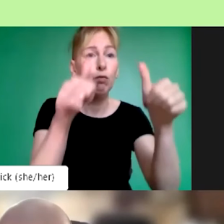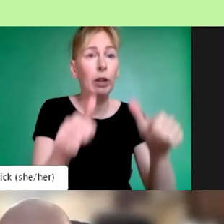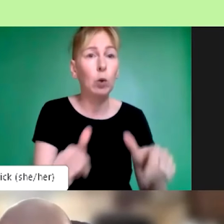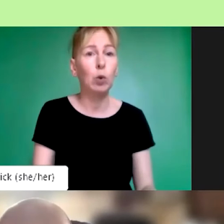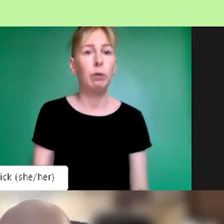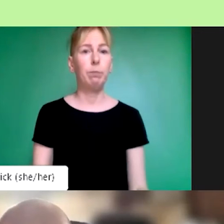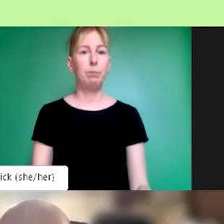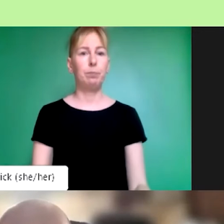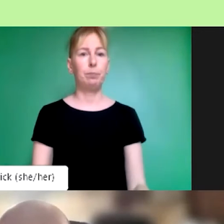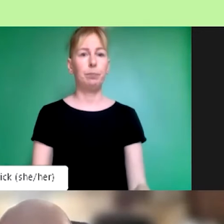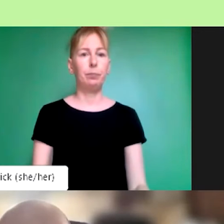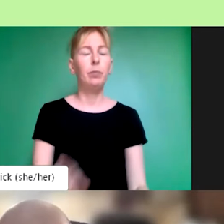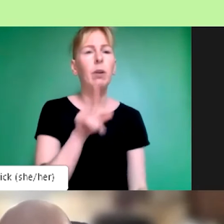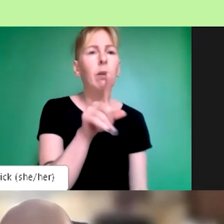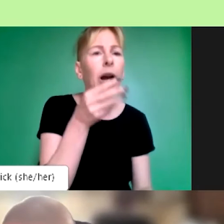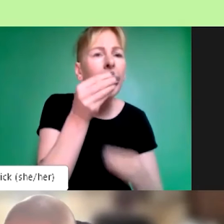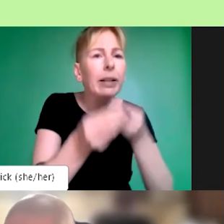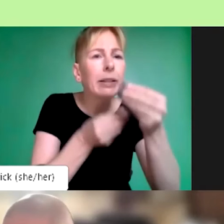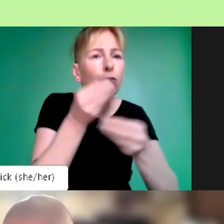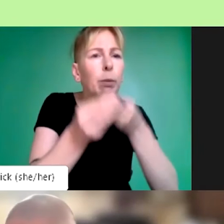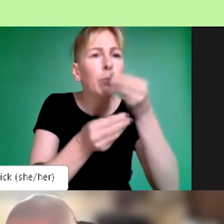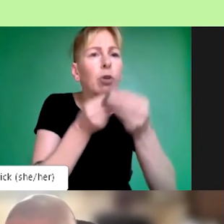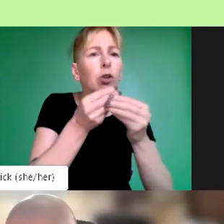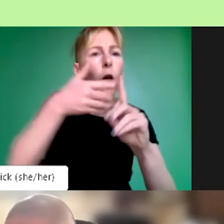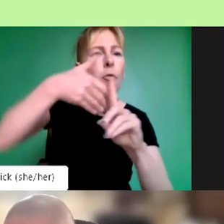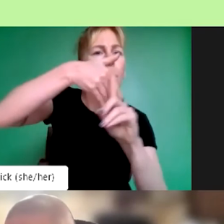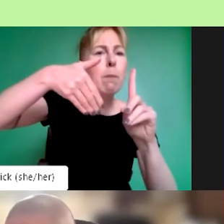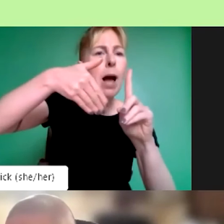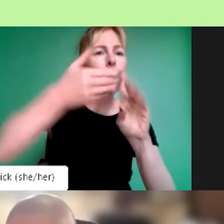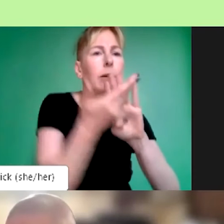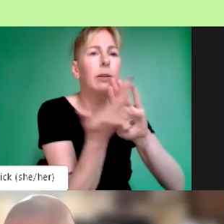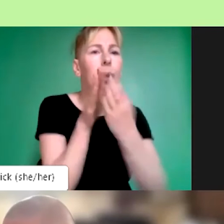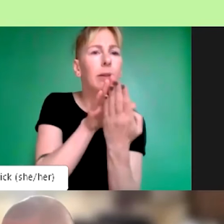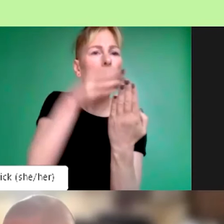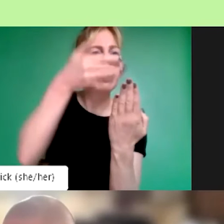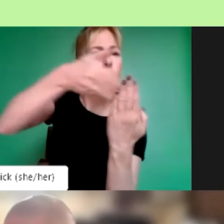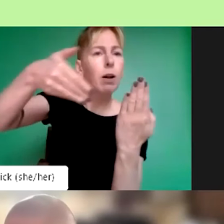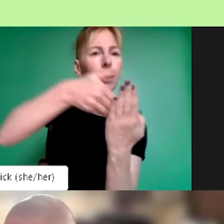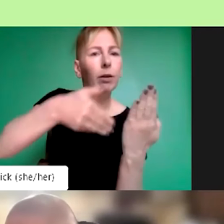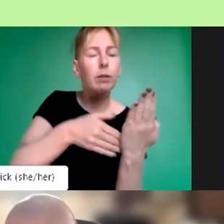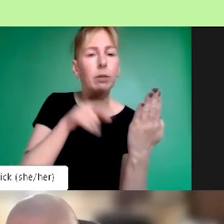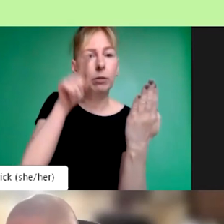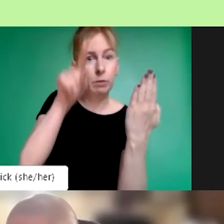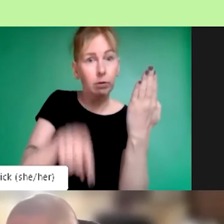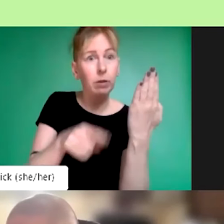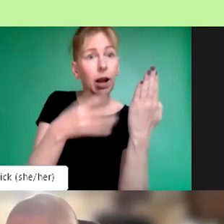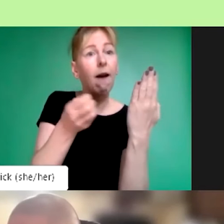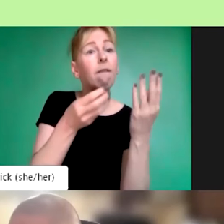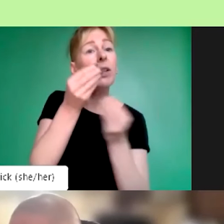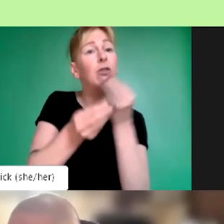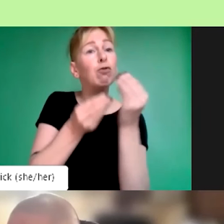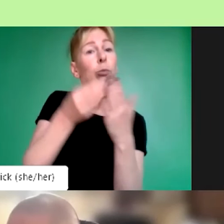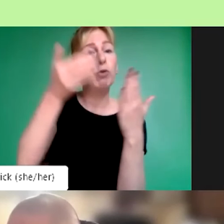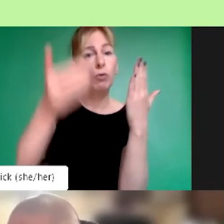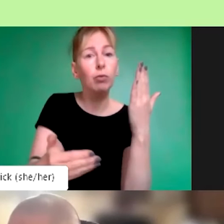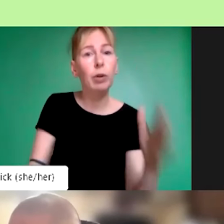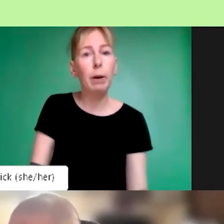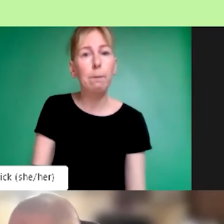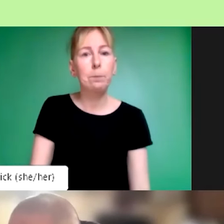here at the bottom is like, it's like there as the full dispute resolution clause, but it's also